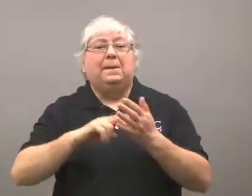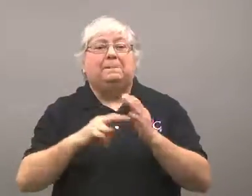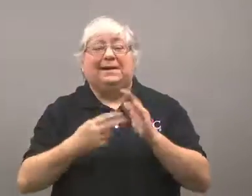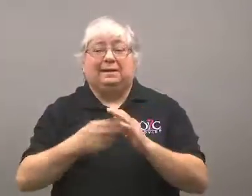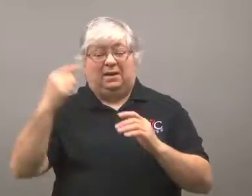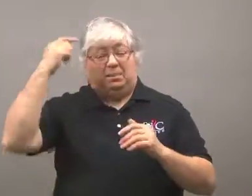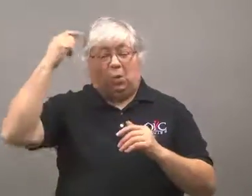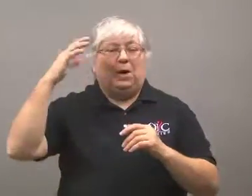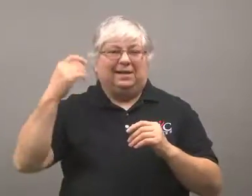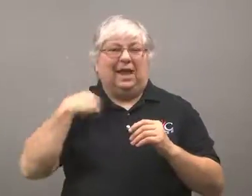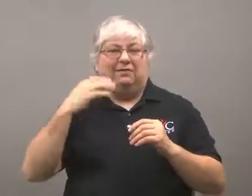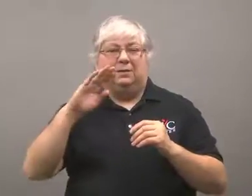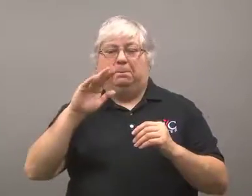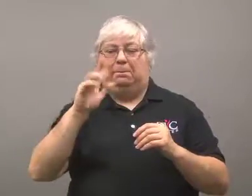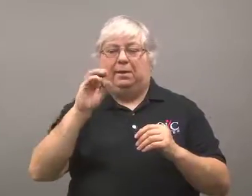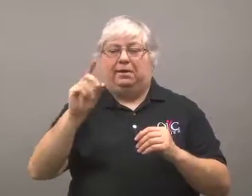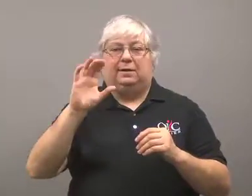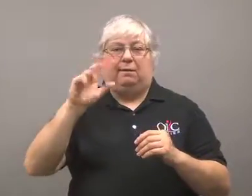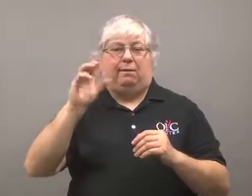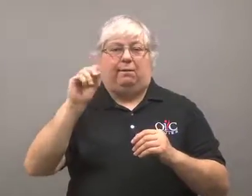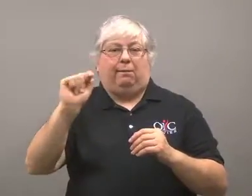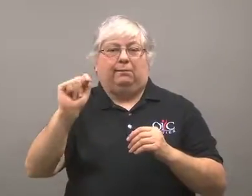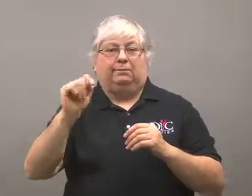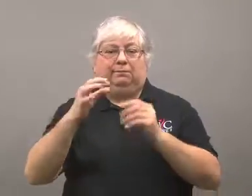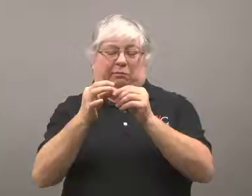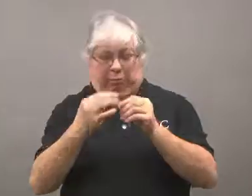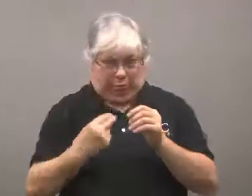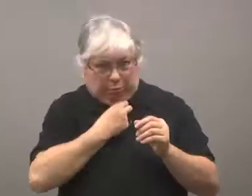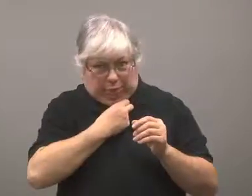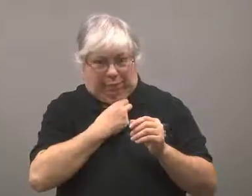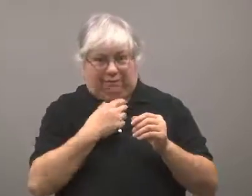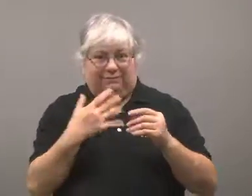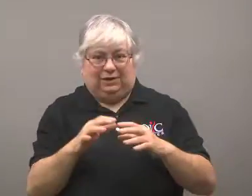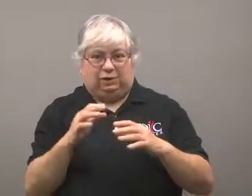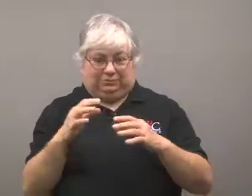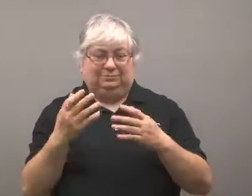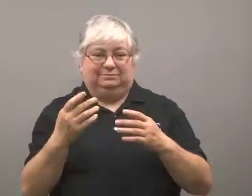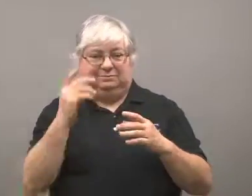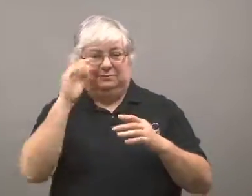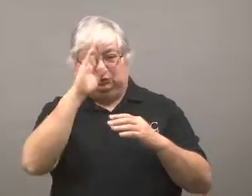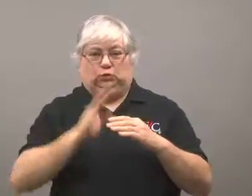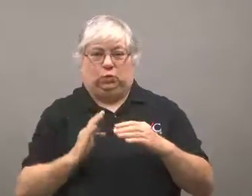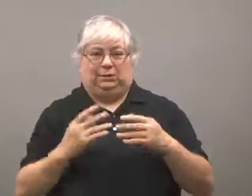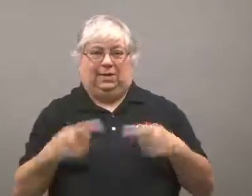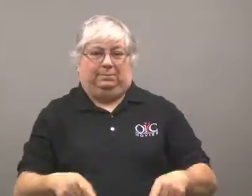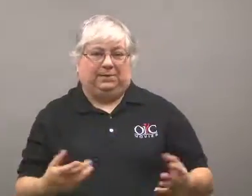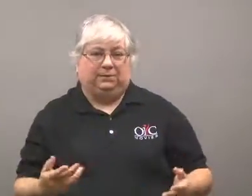which are caused by a blood clot in the brain.